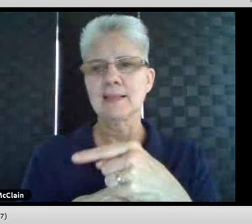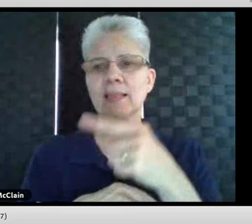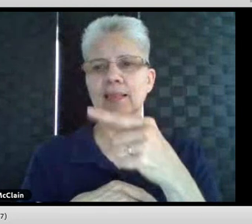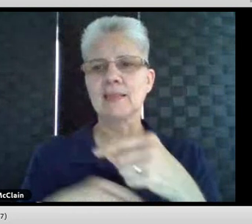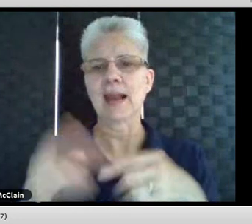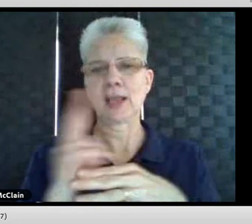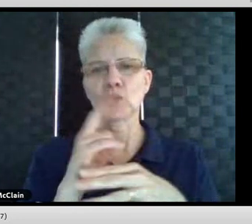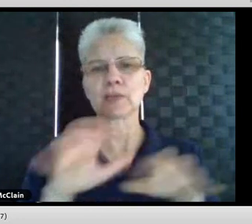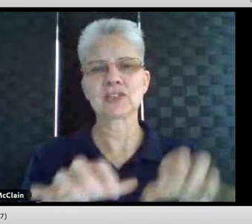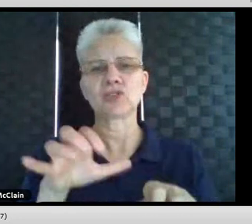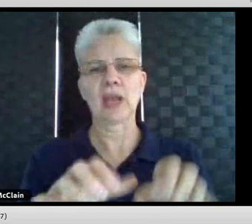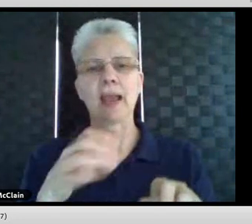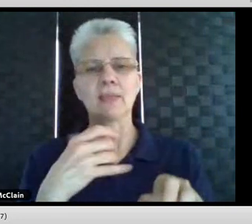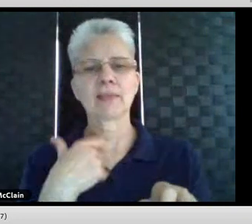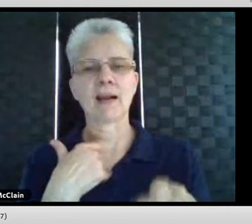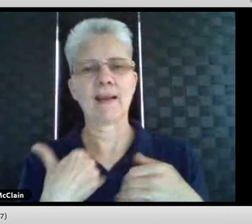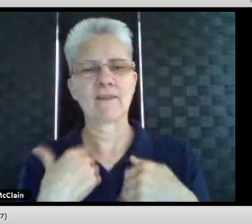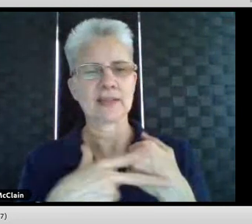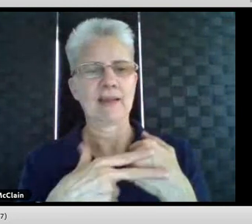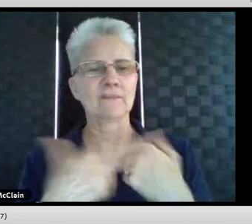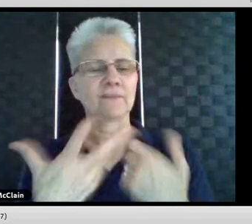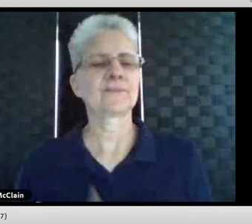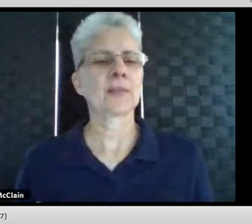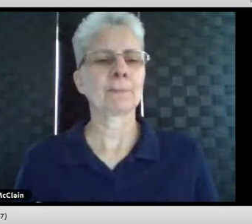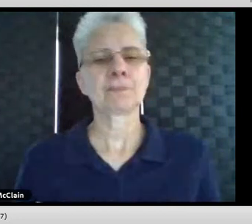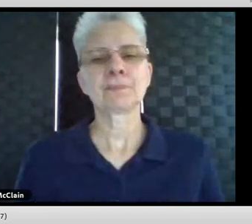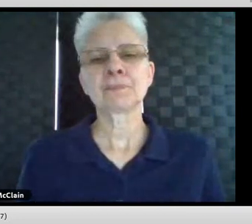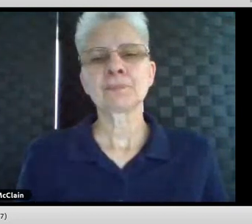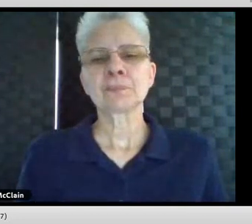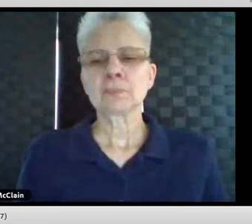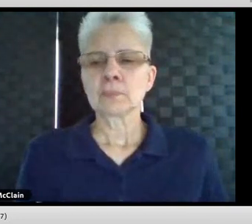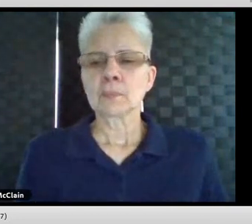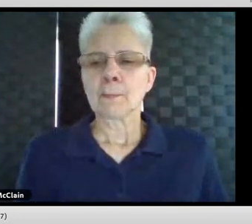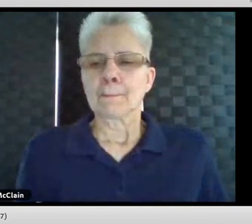in chat that I had saved. Okay.